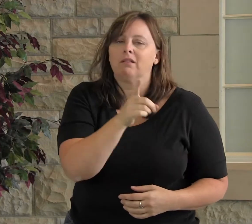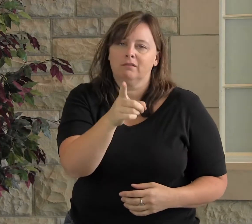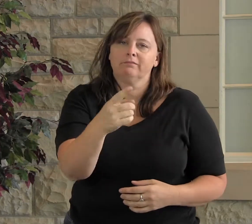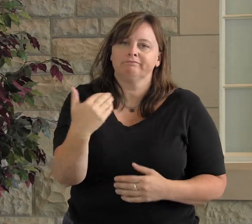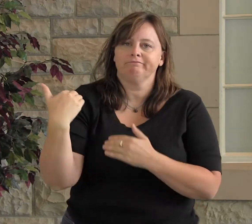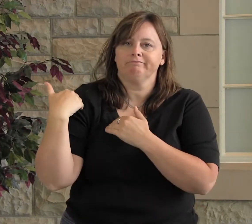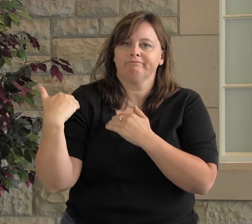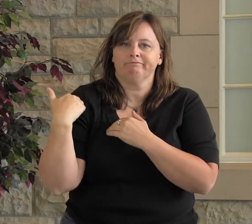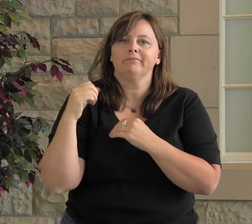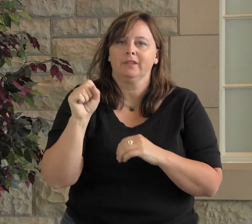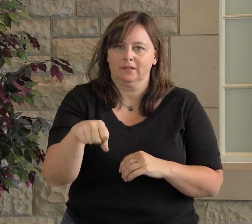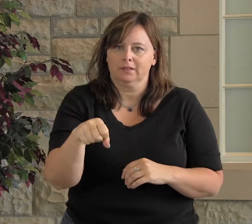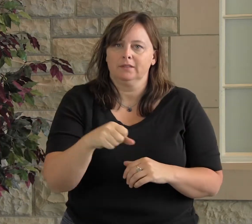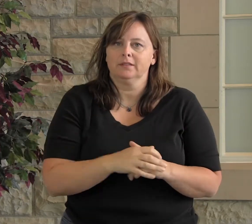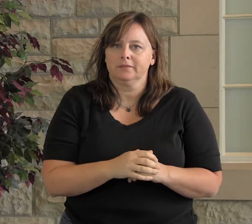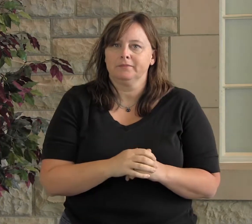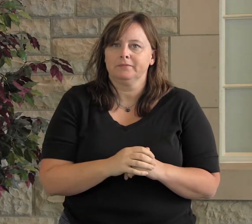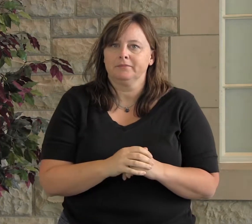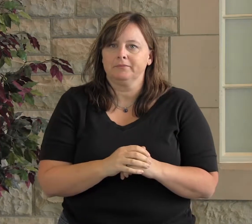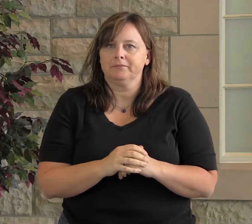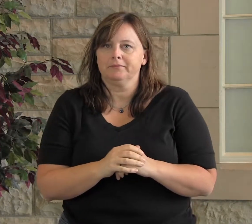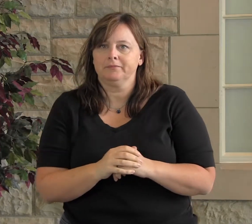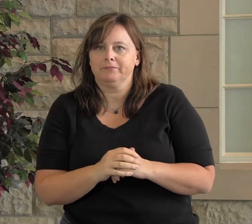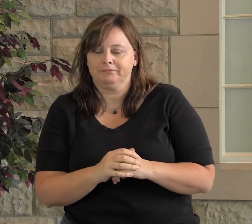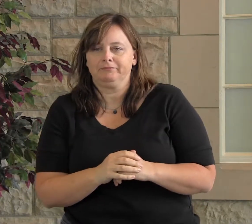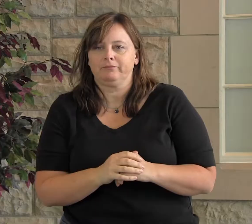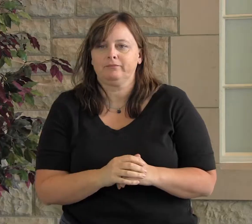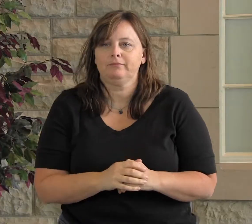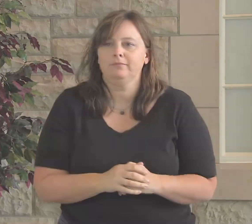If you ignore it, that is when you become liable.